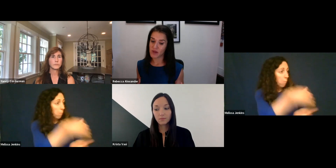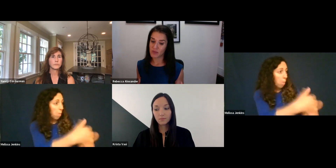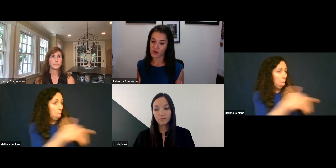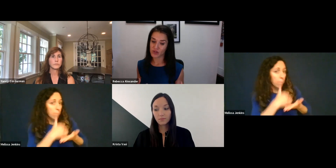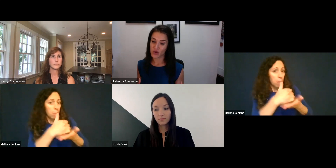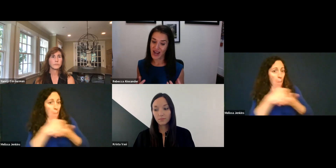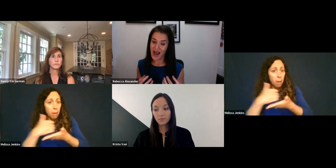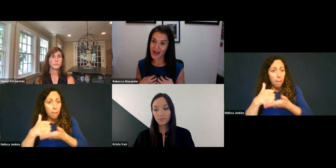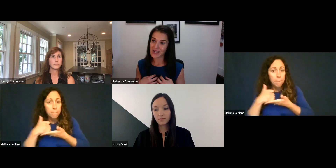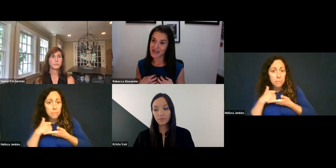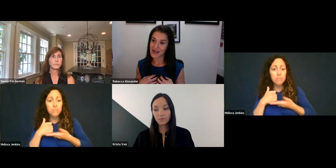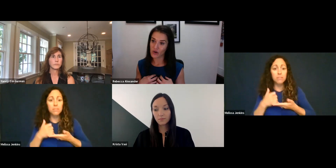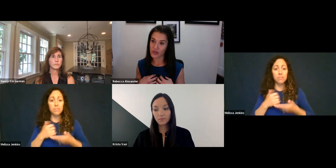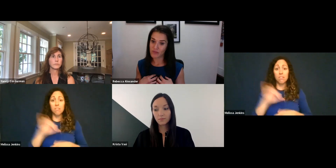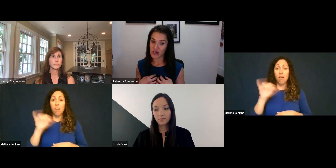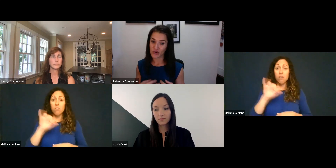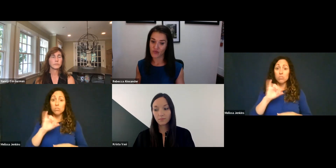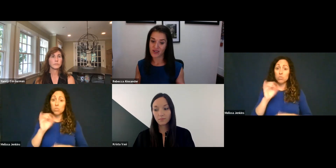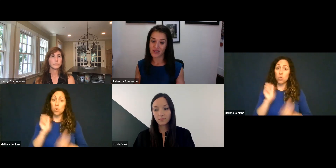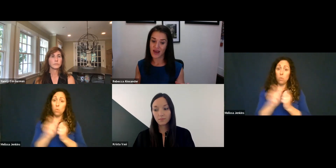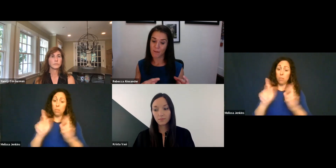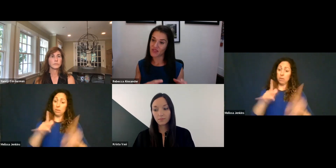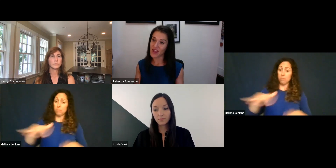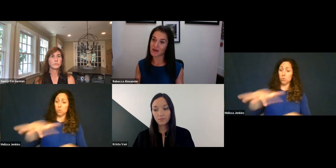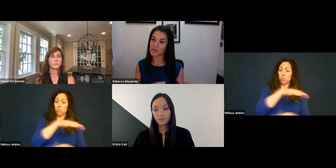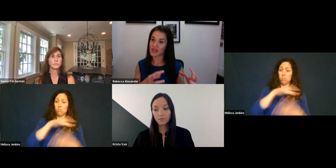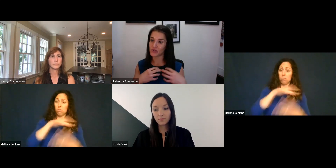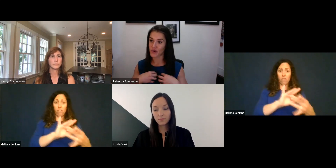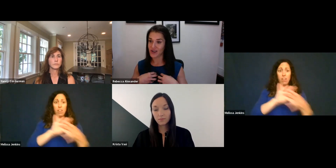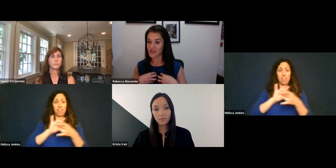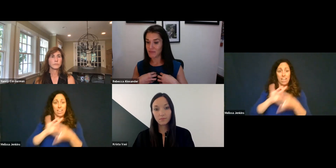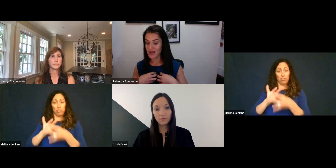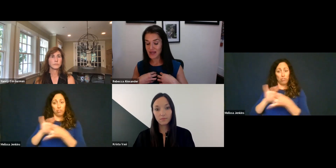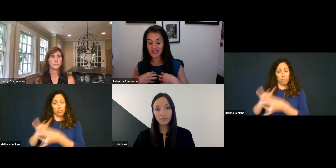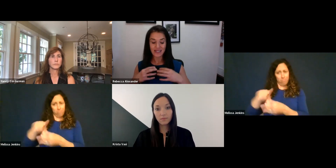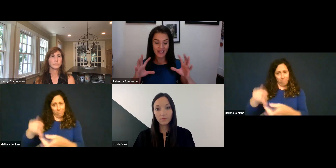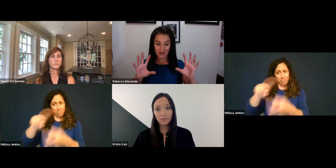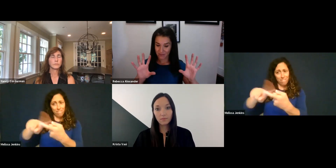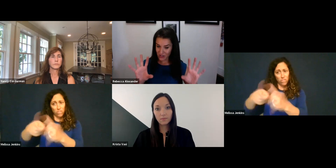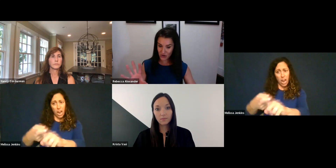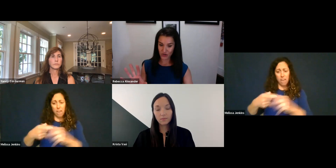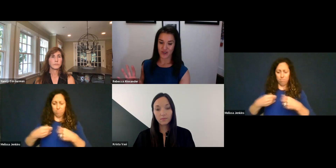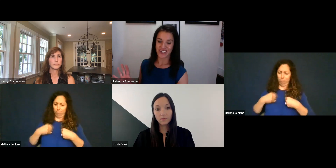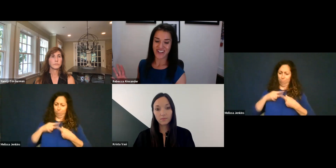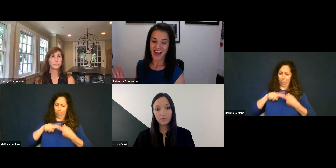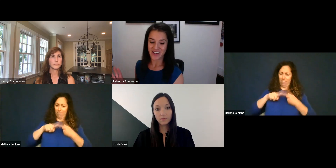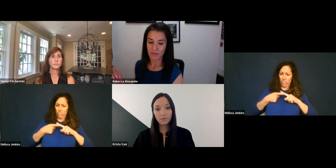with people, so that I can not only be a good friend to them, but they can be a good friend to me. I know that we need to end.